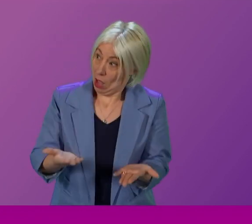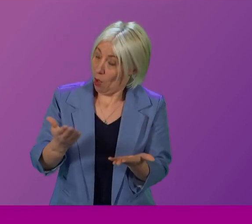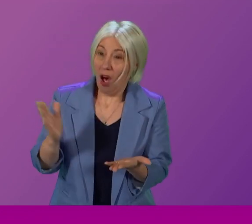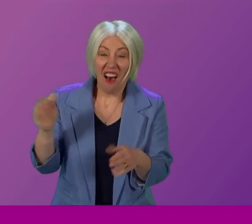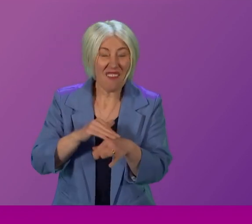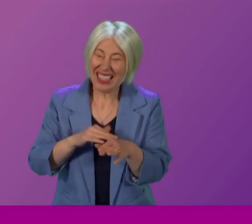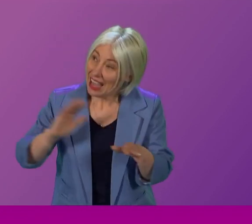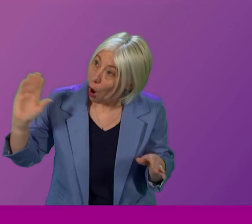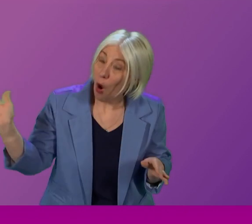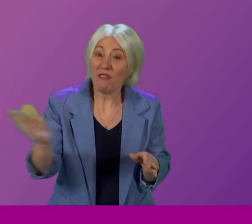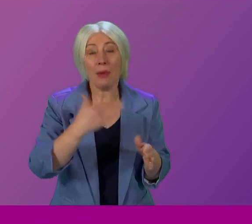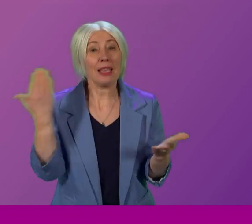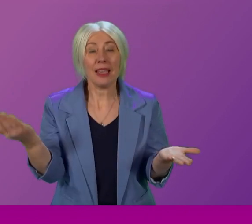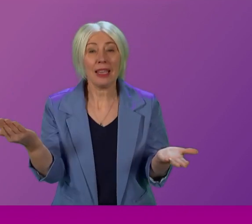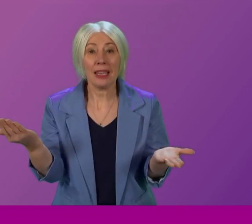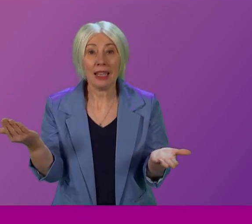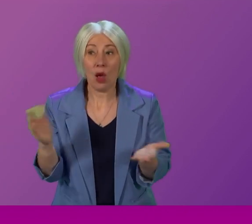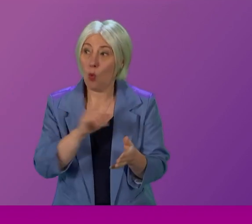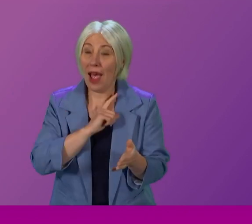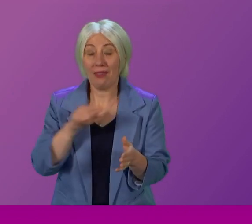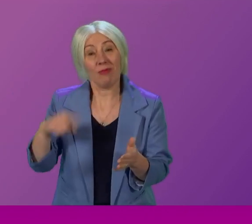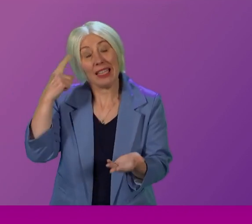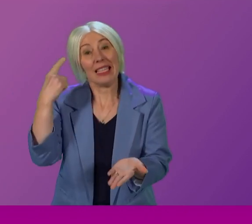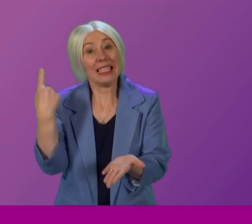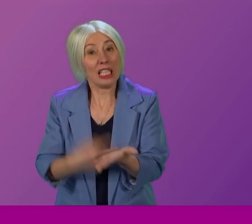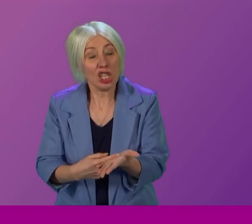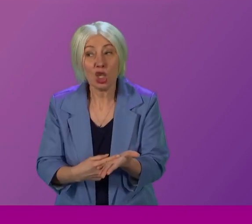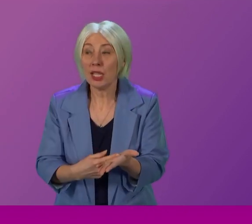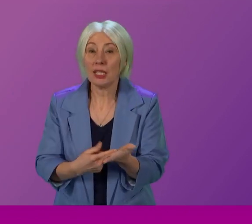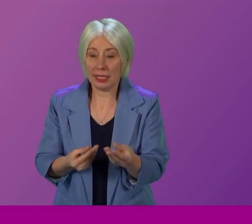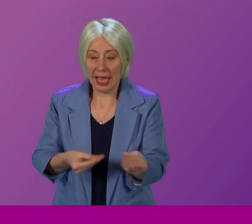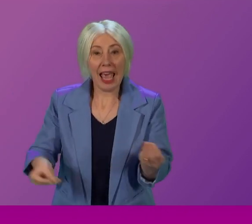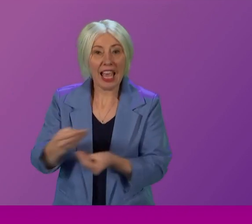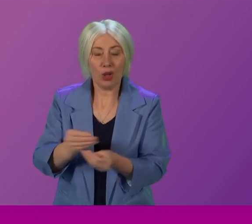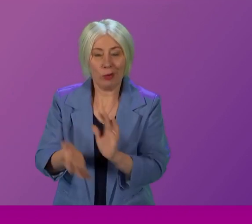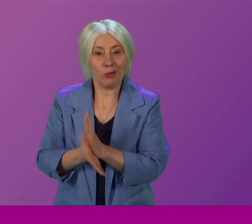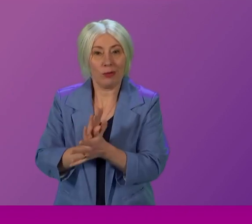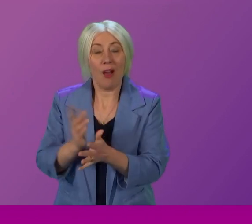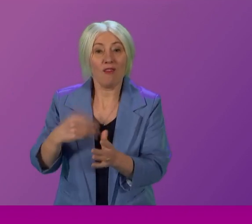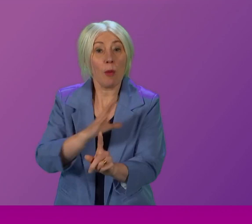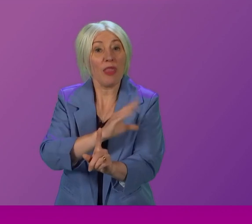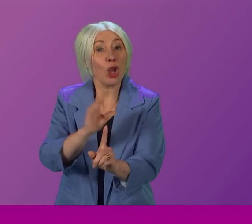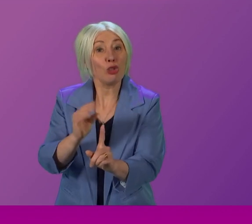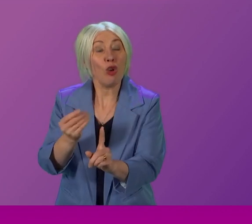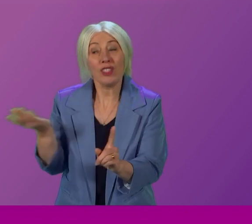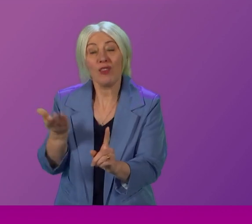and that is down to the decisions and economic mismanagement of the Conservatives in Westminster.